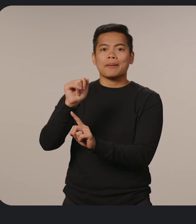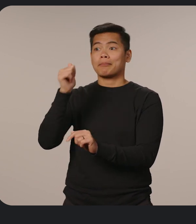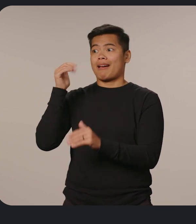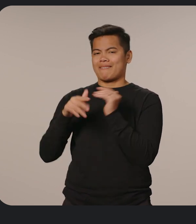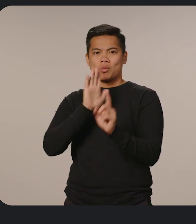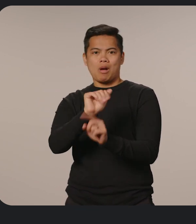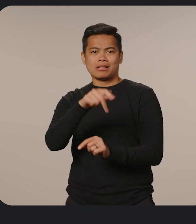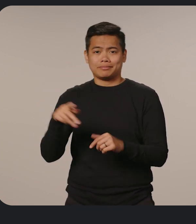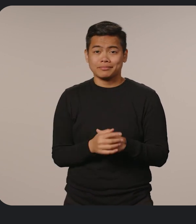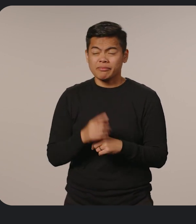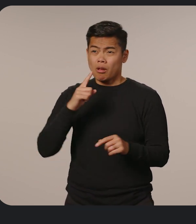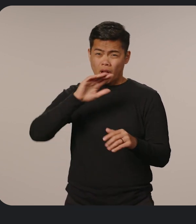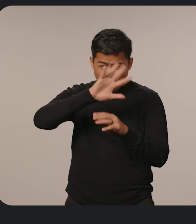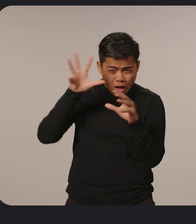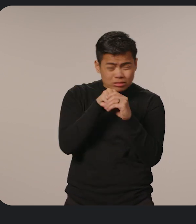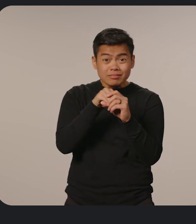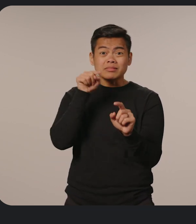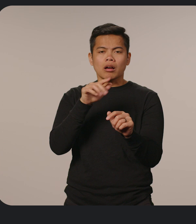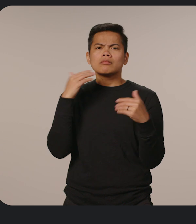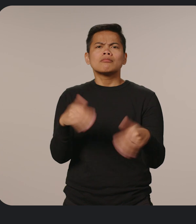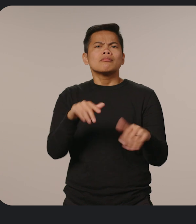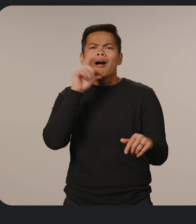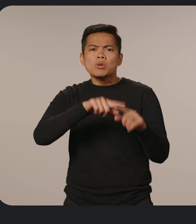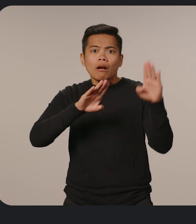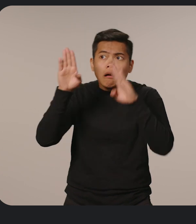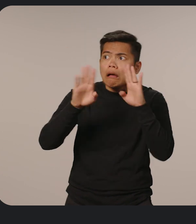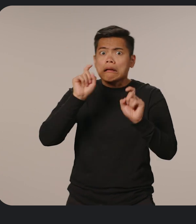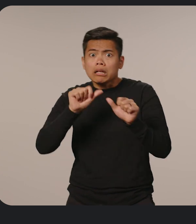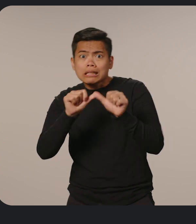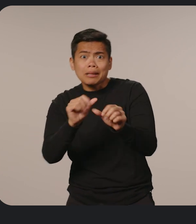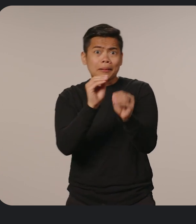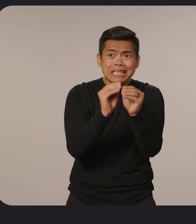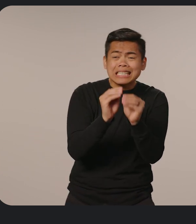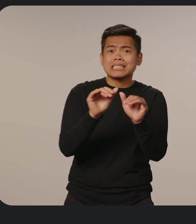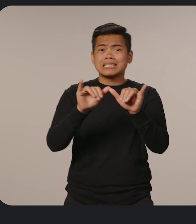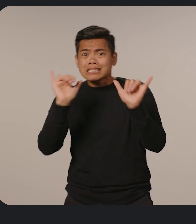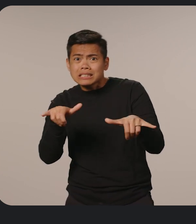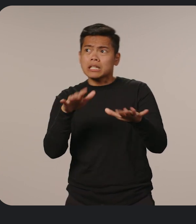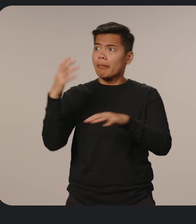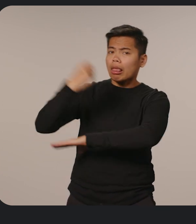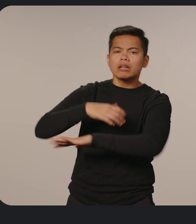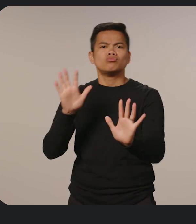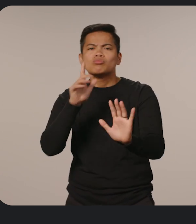all this is possible without worrying about provisioning maintaining scaling